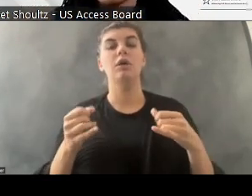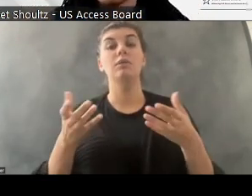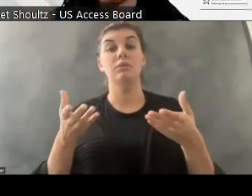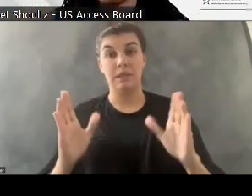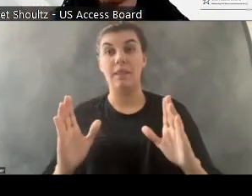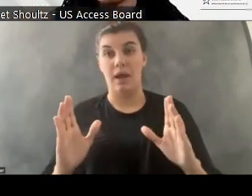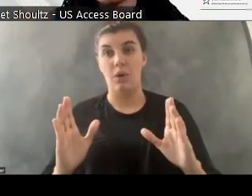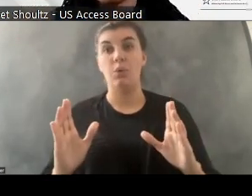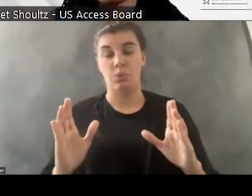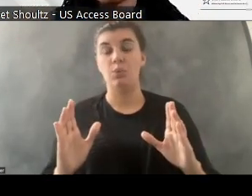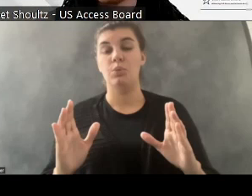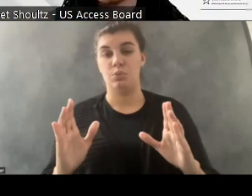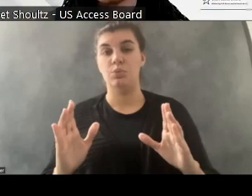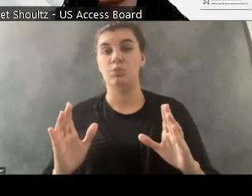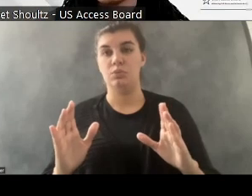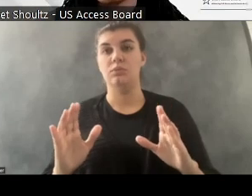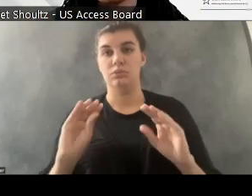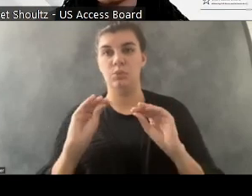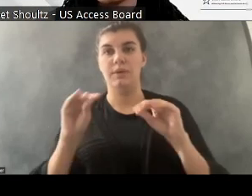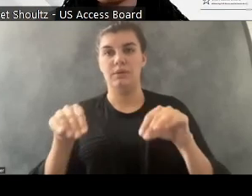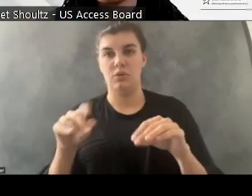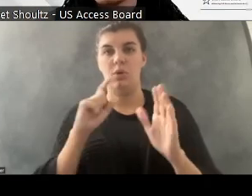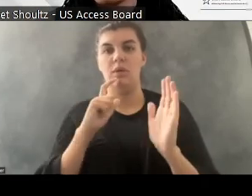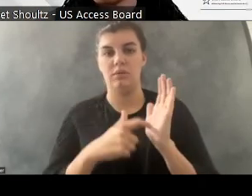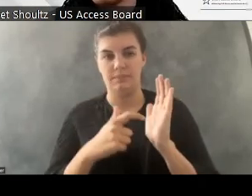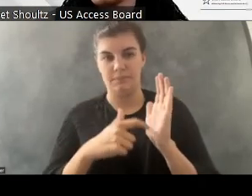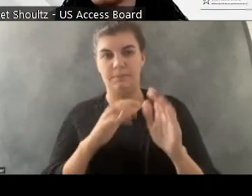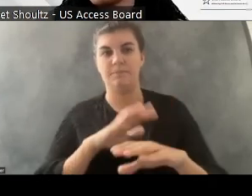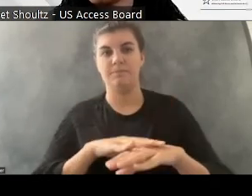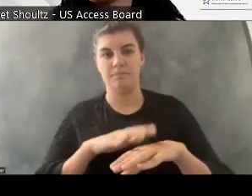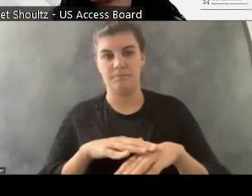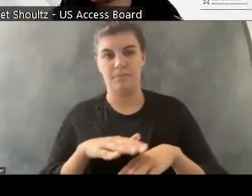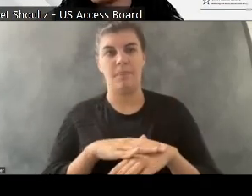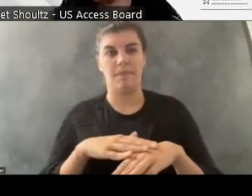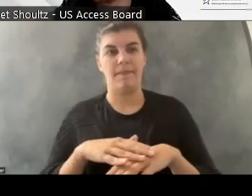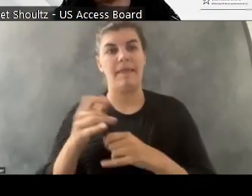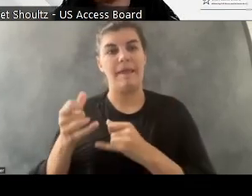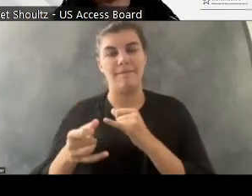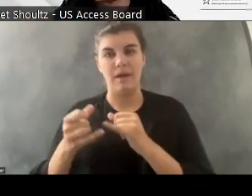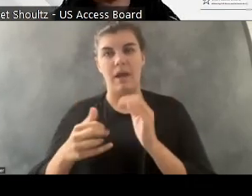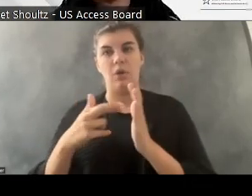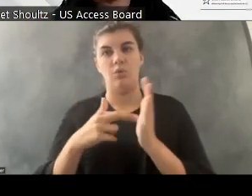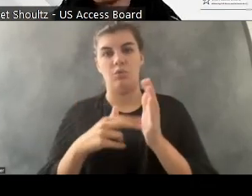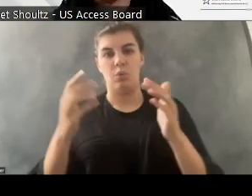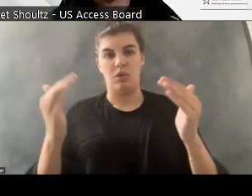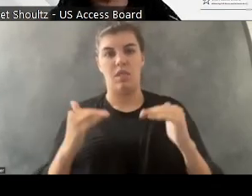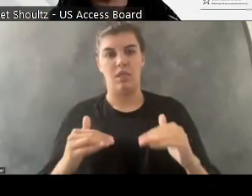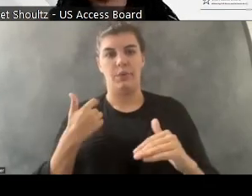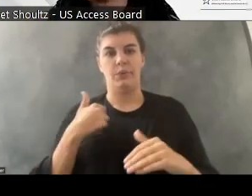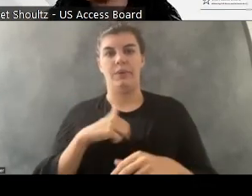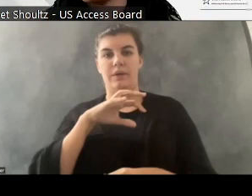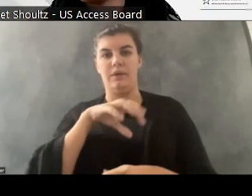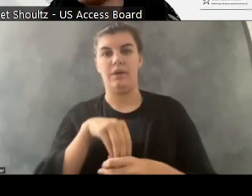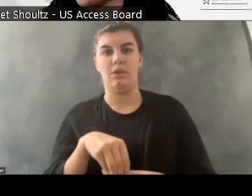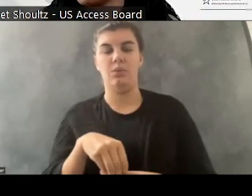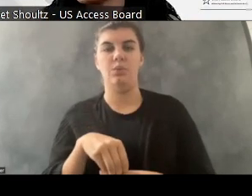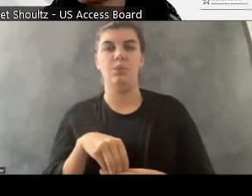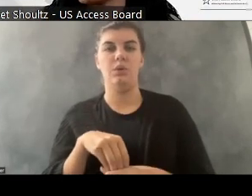allowed for the installation of detectable warning surfaces. In the final rule we have included that